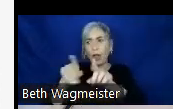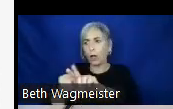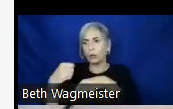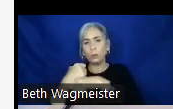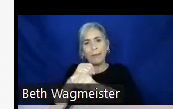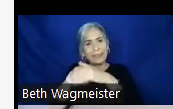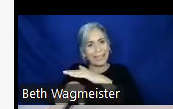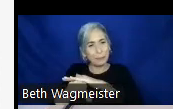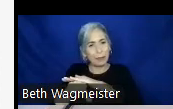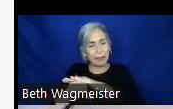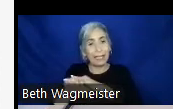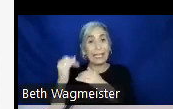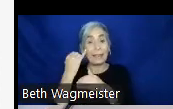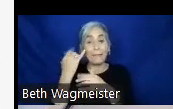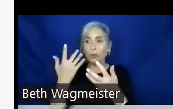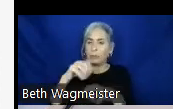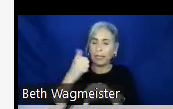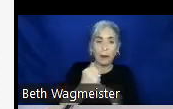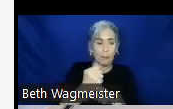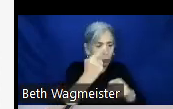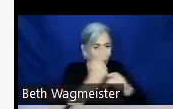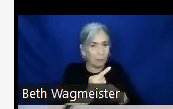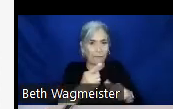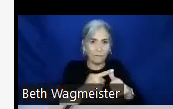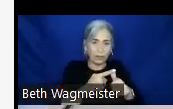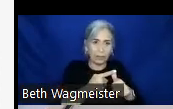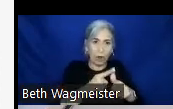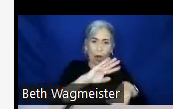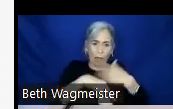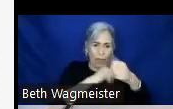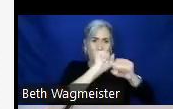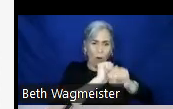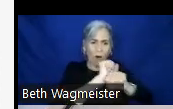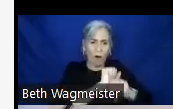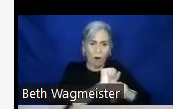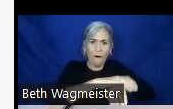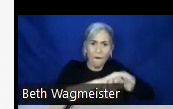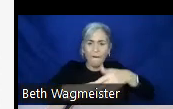so they can be reused. If you put all that working into making it accessible, testing it with users,